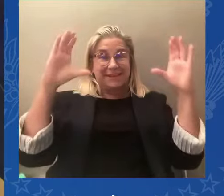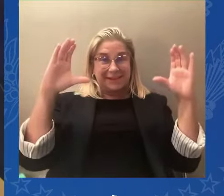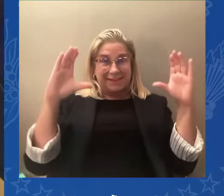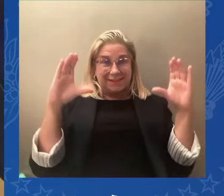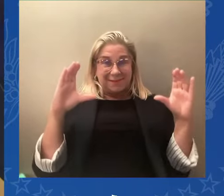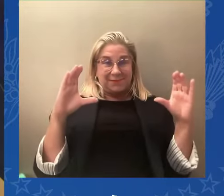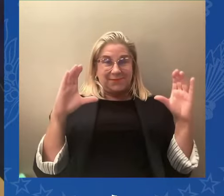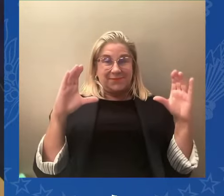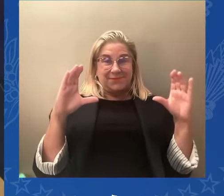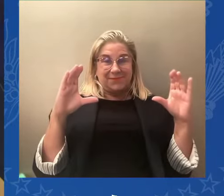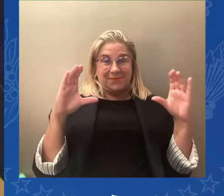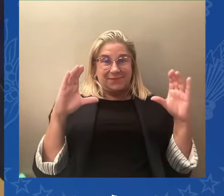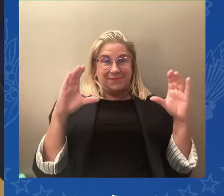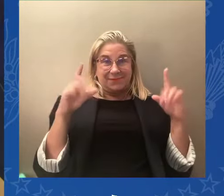is under profound threat.